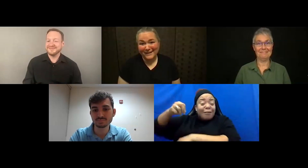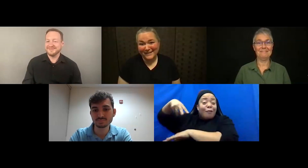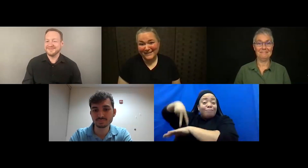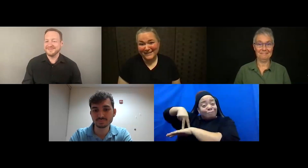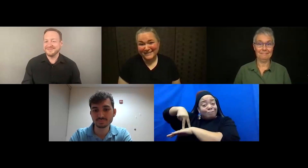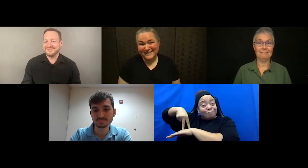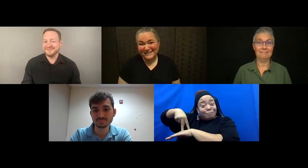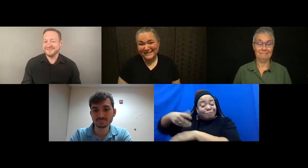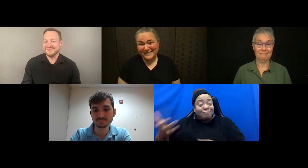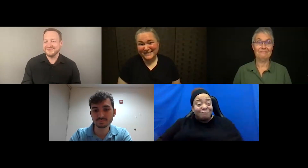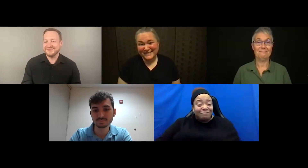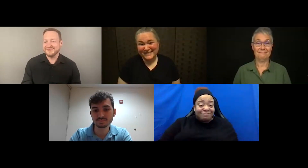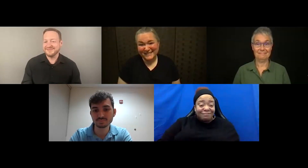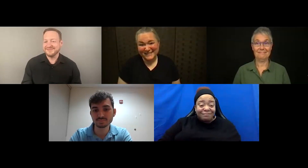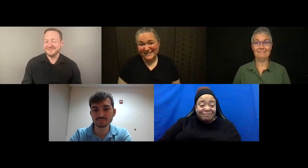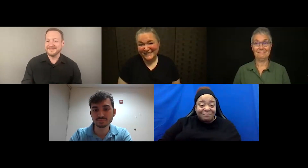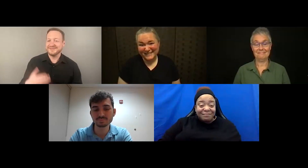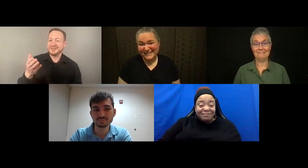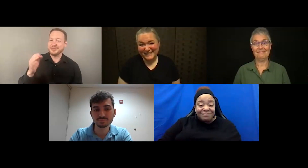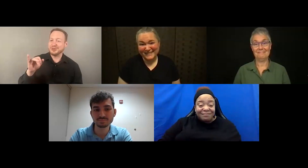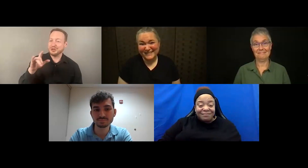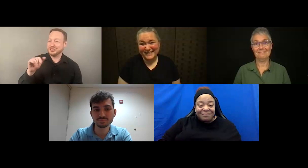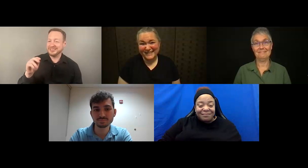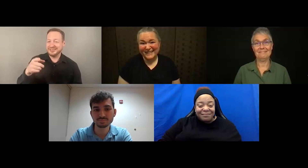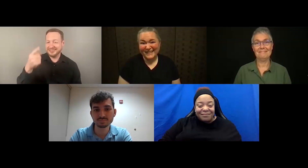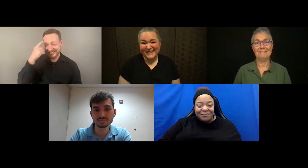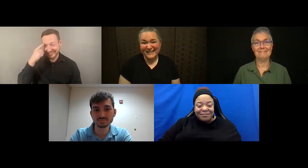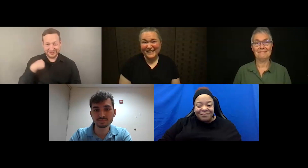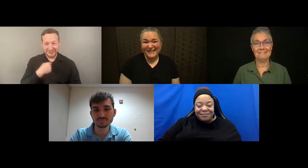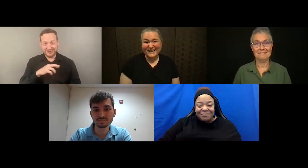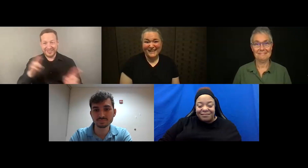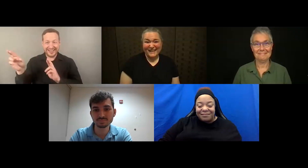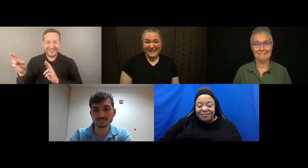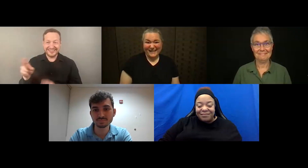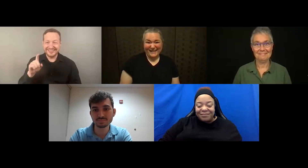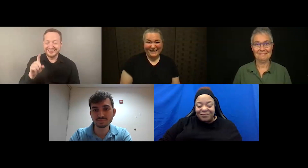Time continues whether we like or not! We'll live into it and see how we stand.